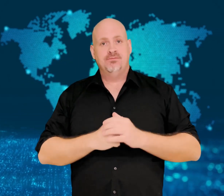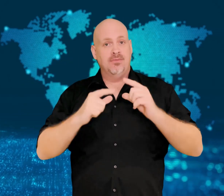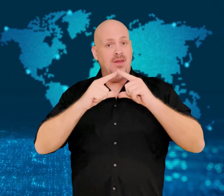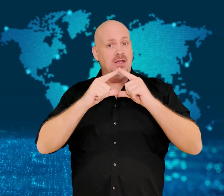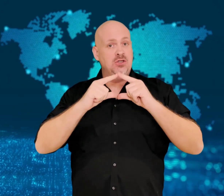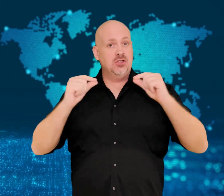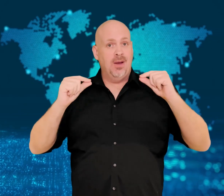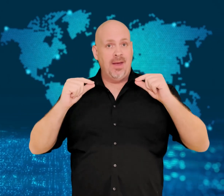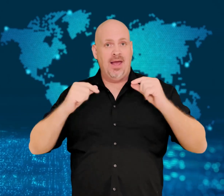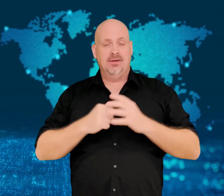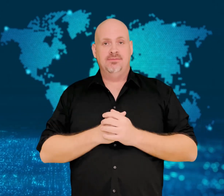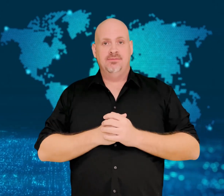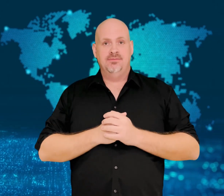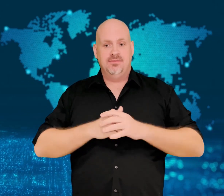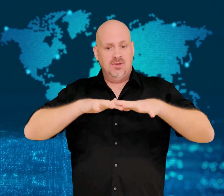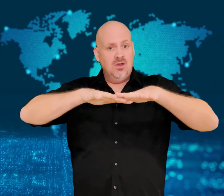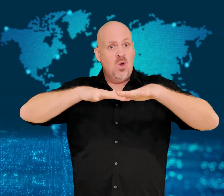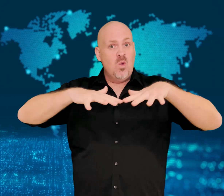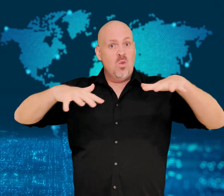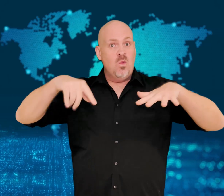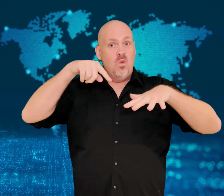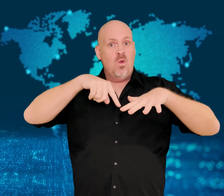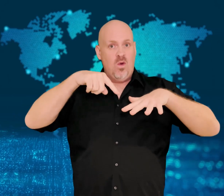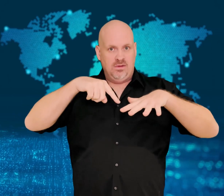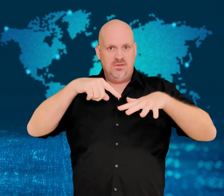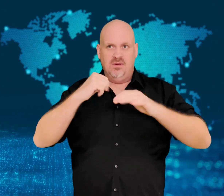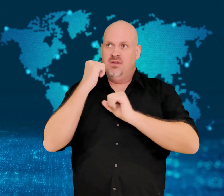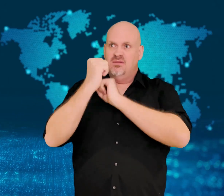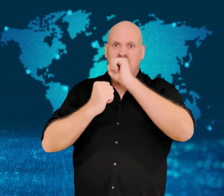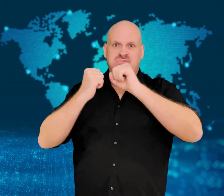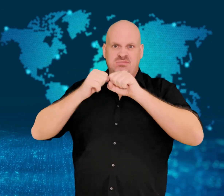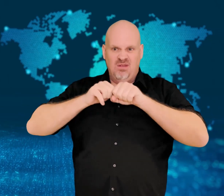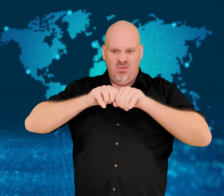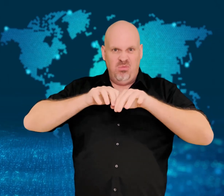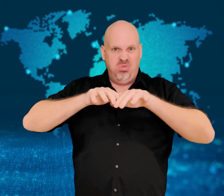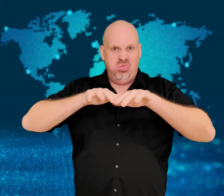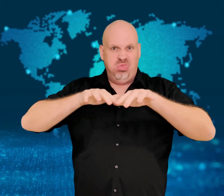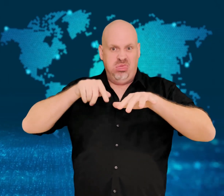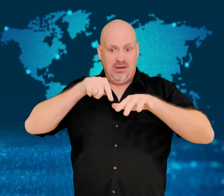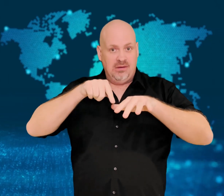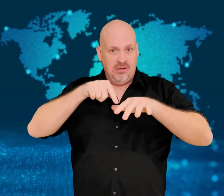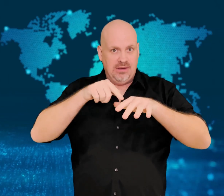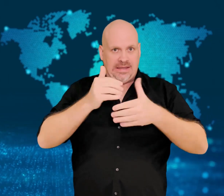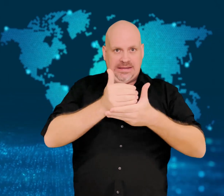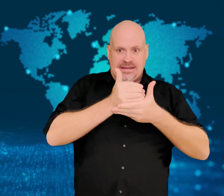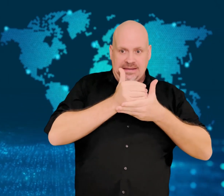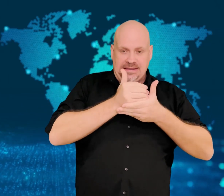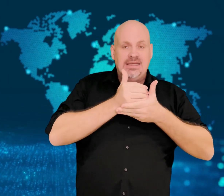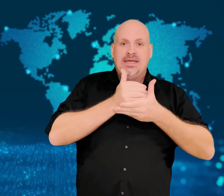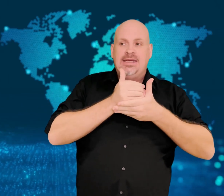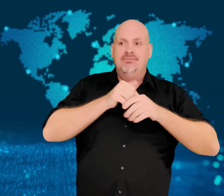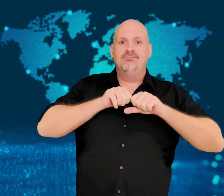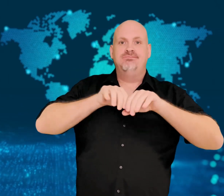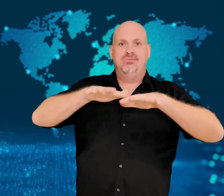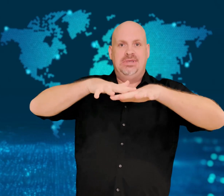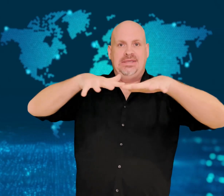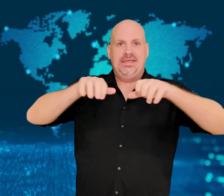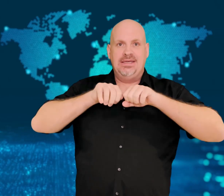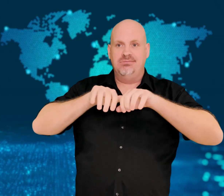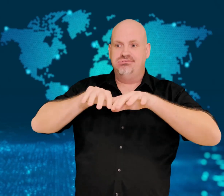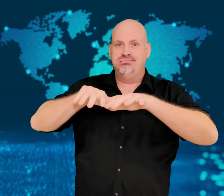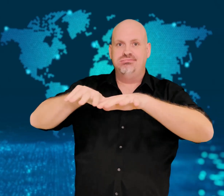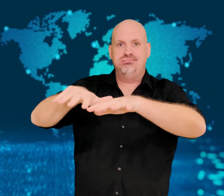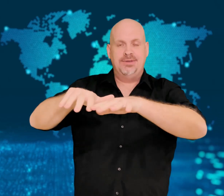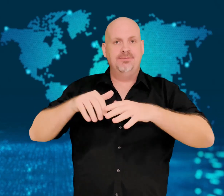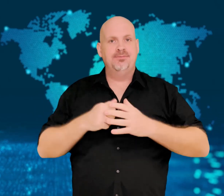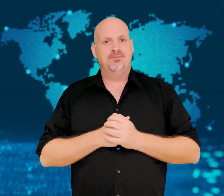Releasing radioactive into sea